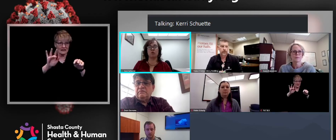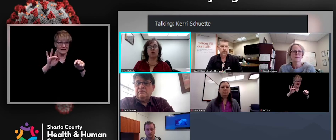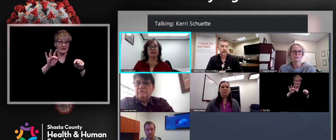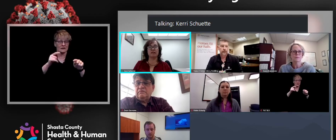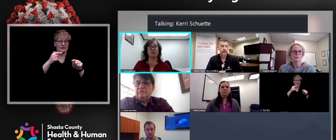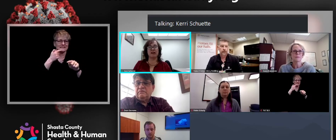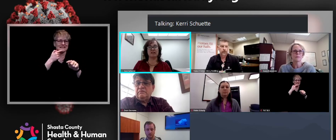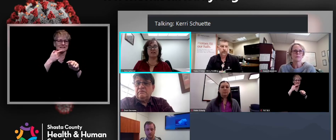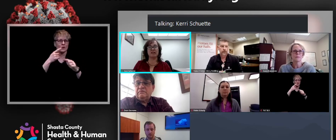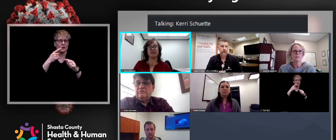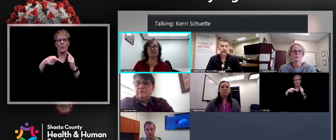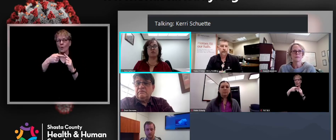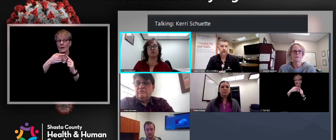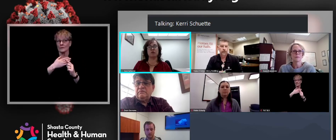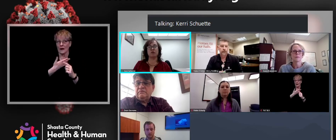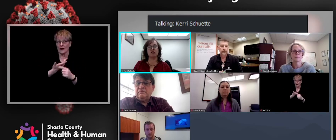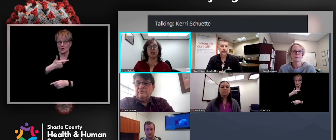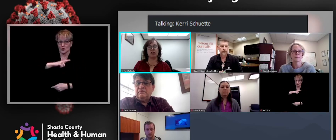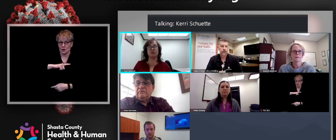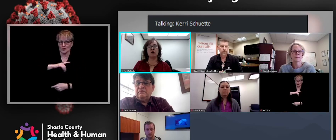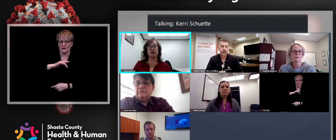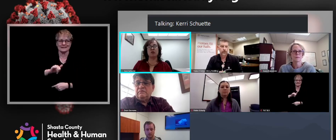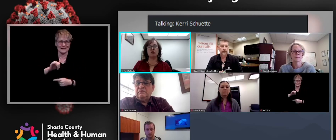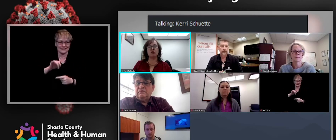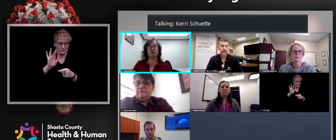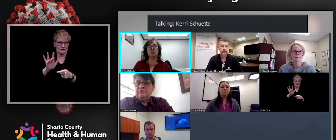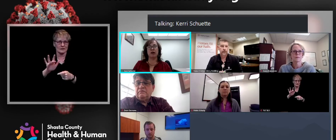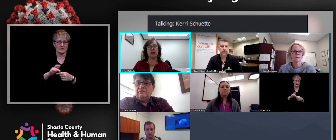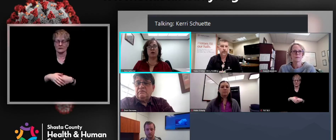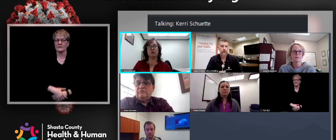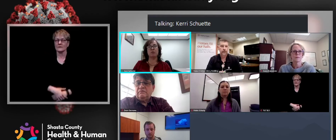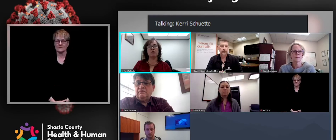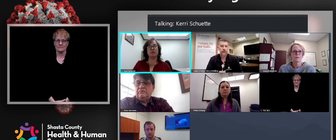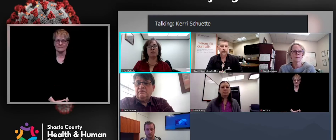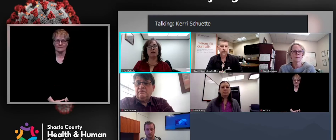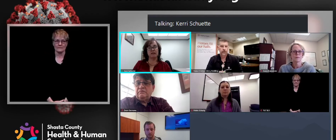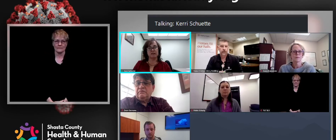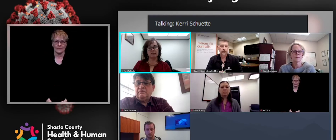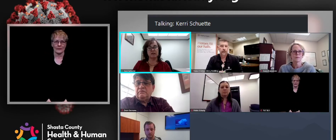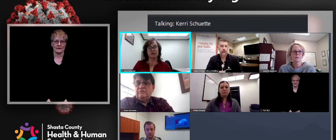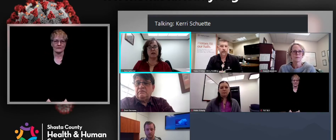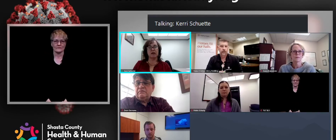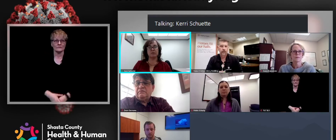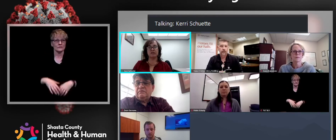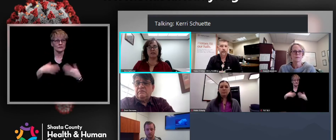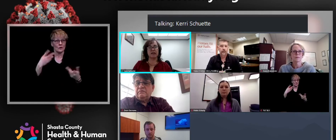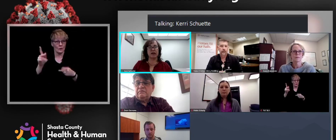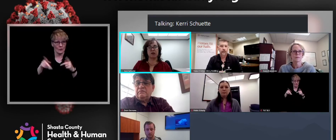wanting to be vaccinated. So we've been reaching out to people from that list, sending out